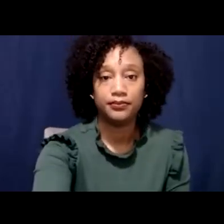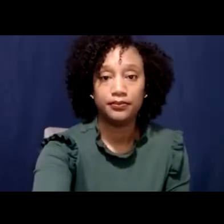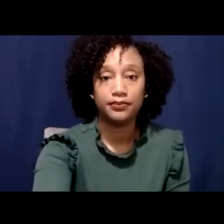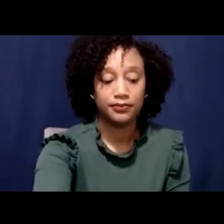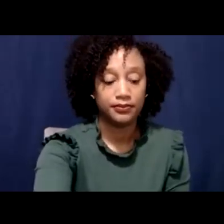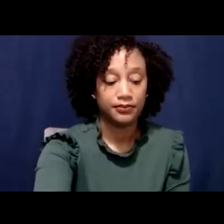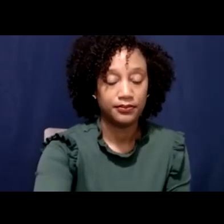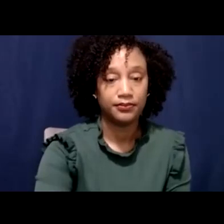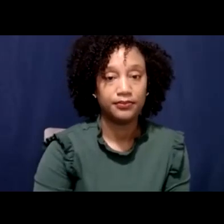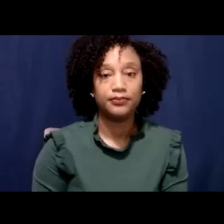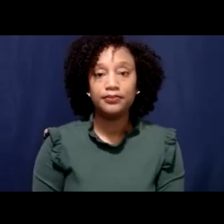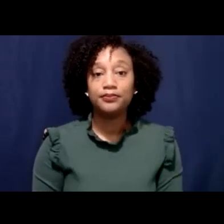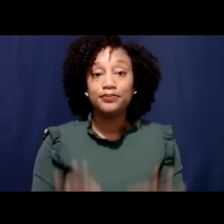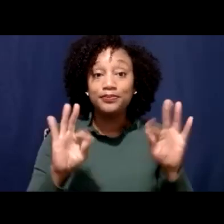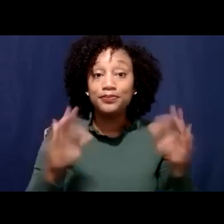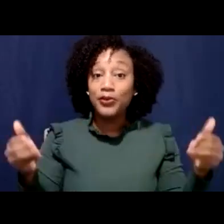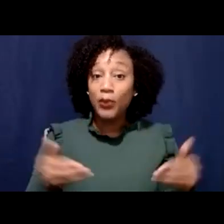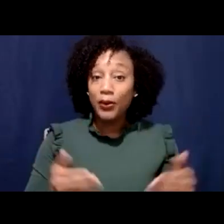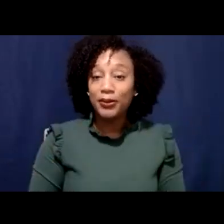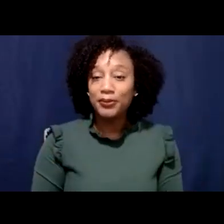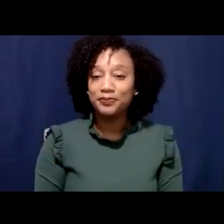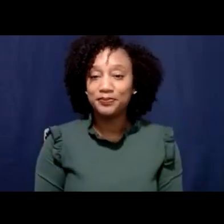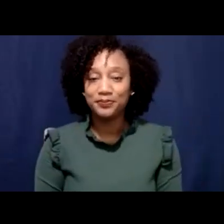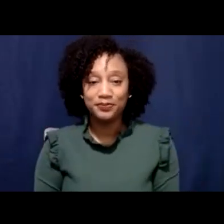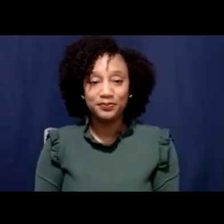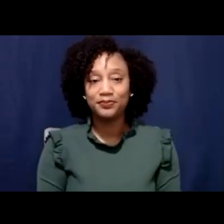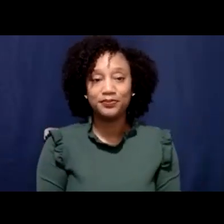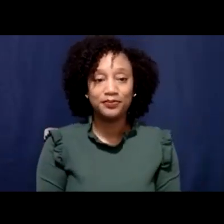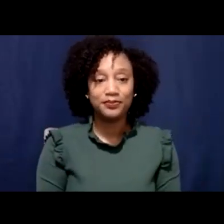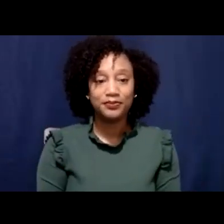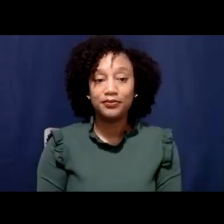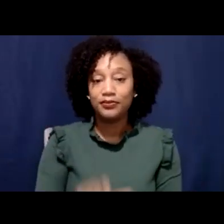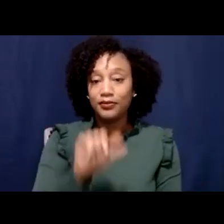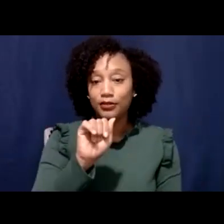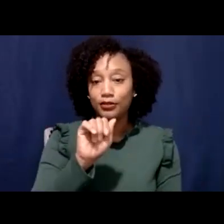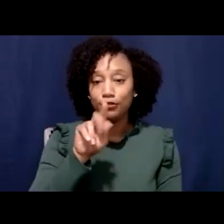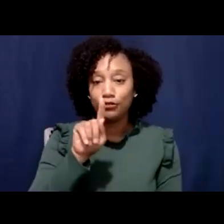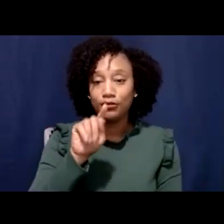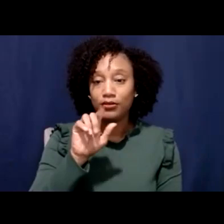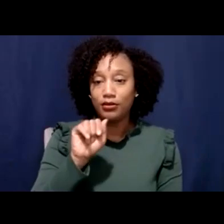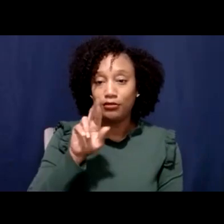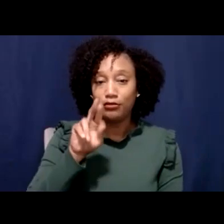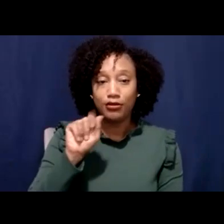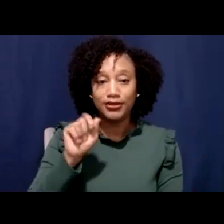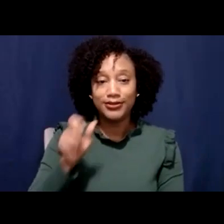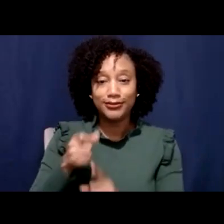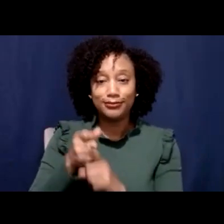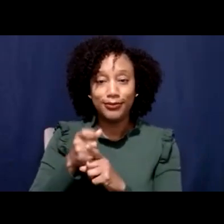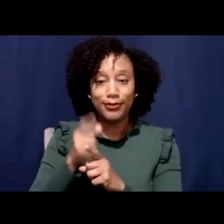All right, everybody. Welcome to the Arts Impact for Individuals Grant Information Workshop